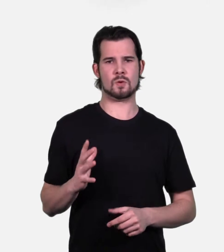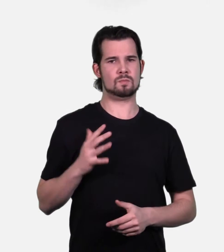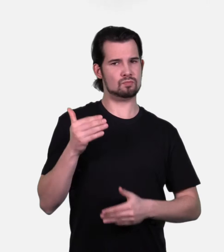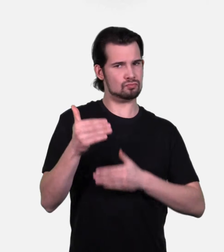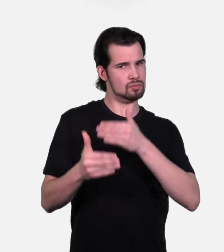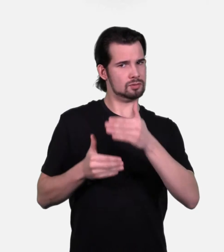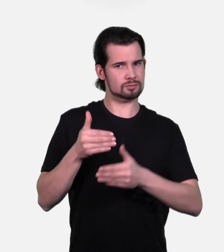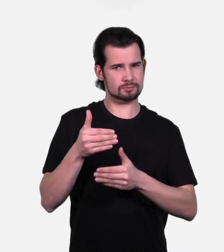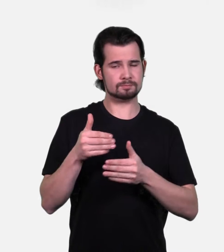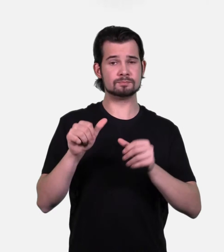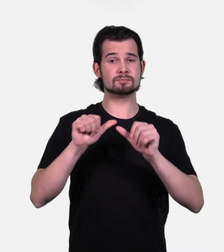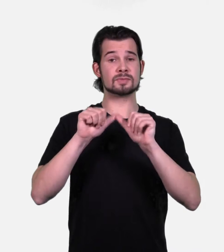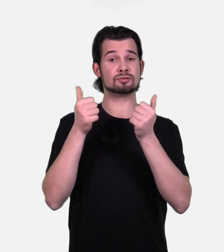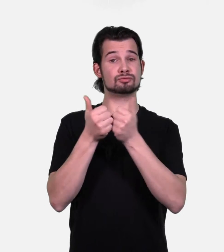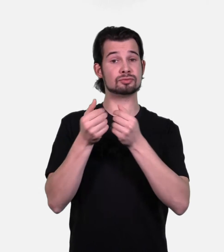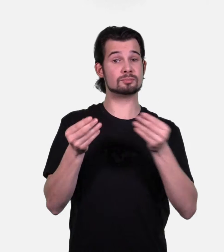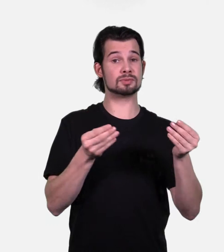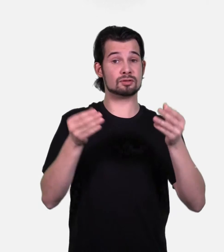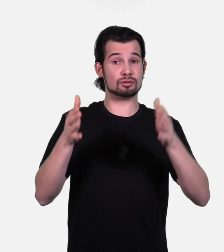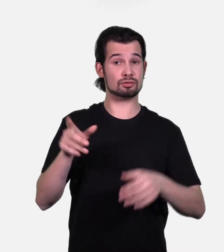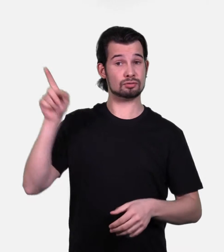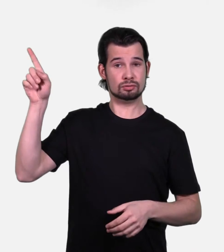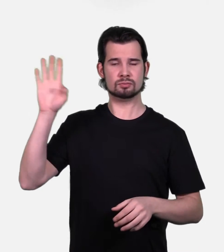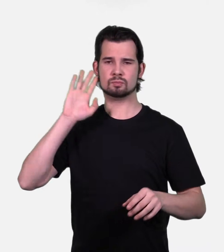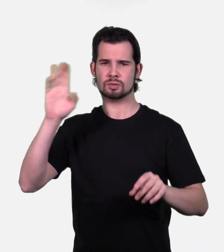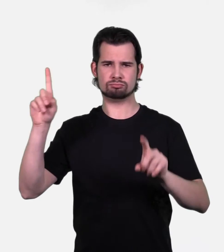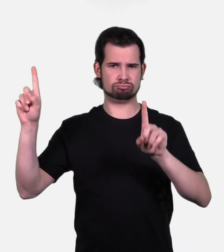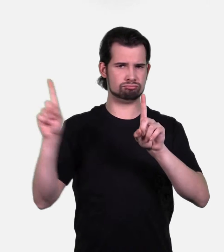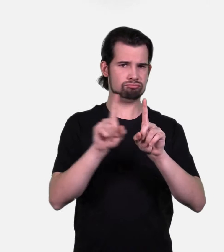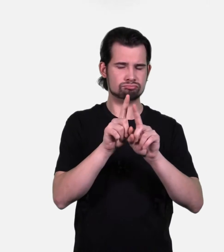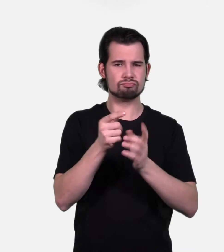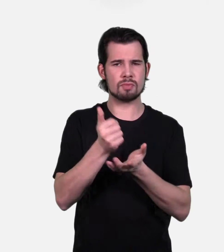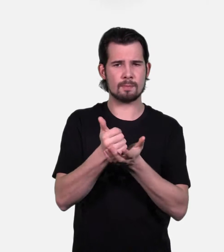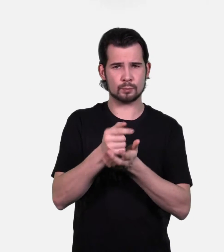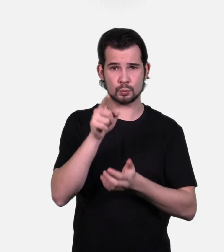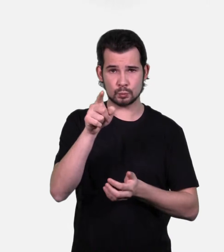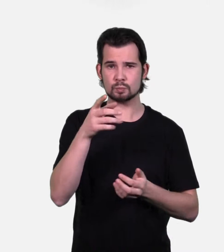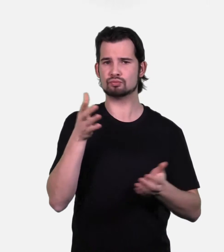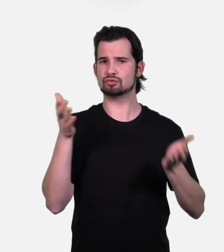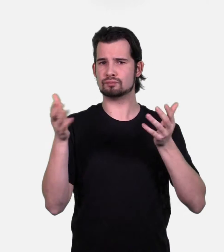where an Agency mediator is assigned to assist both you and the service provider